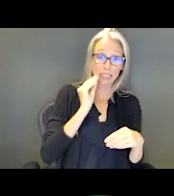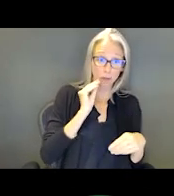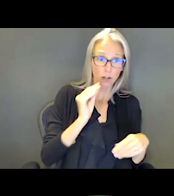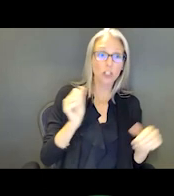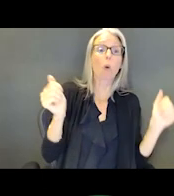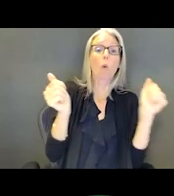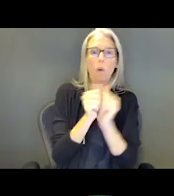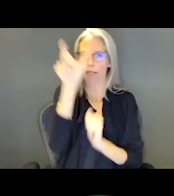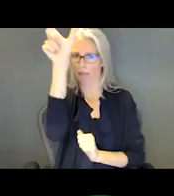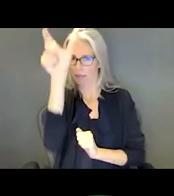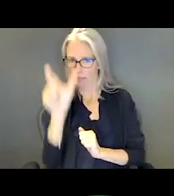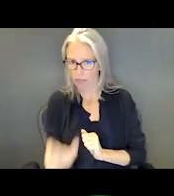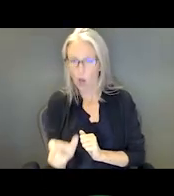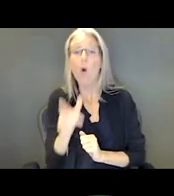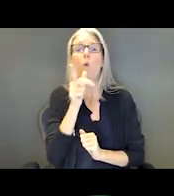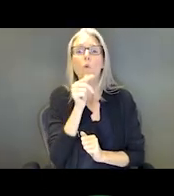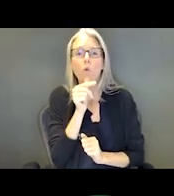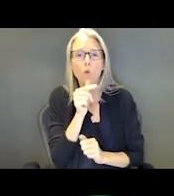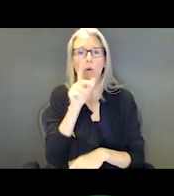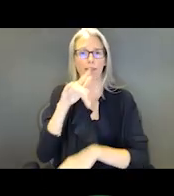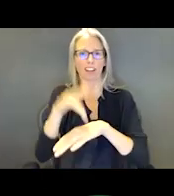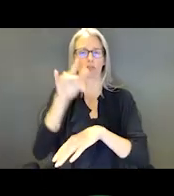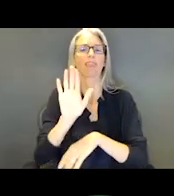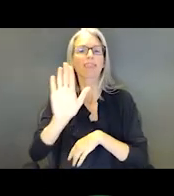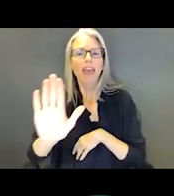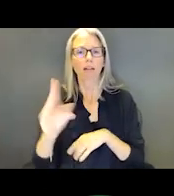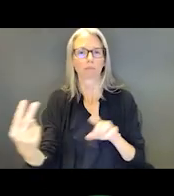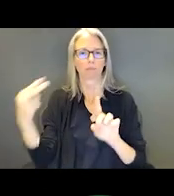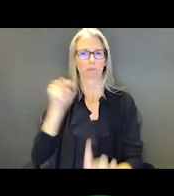so that someone else with a site impairment may determine whether this will meet their access requirements.